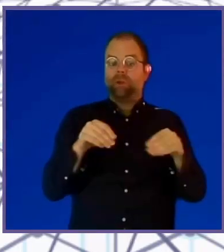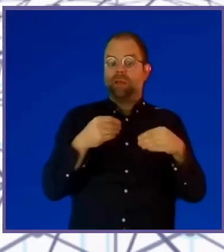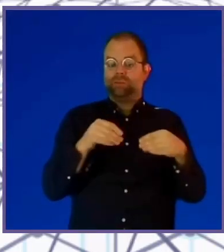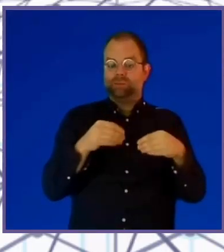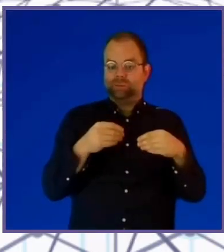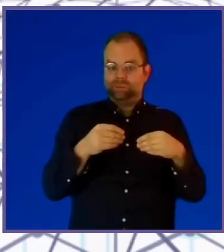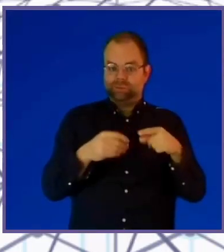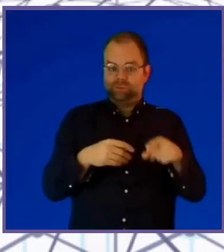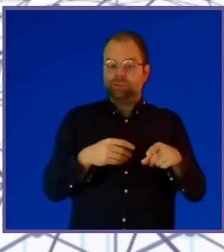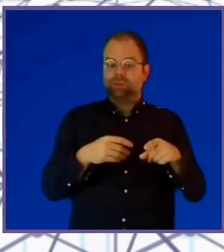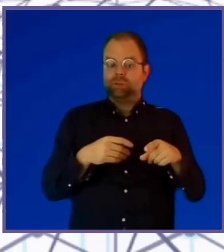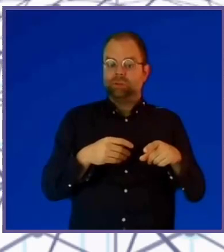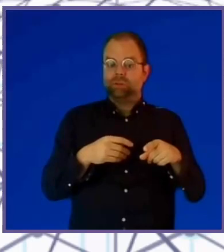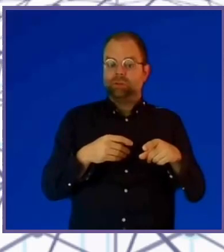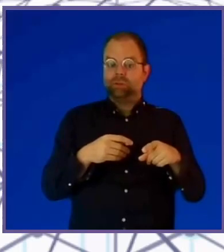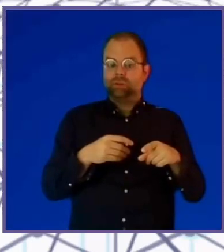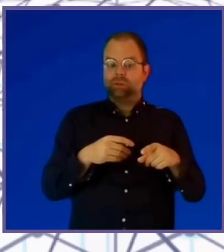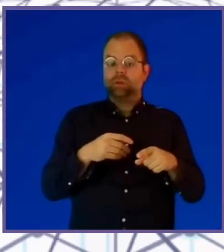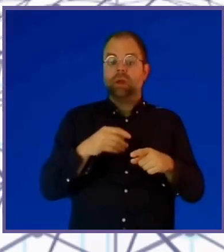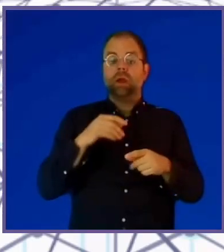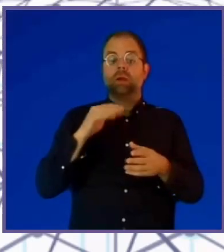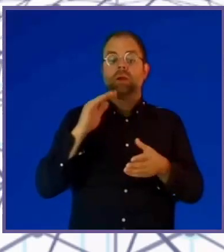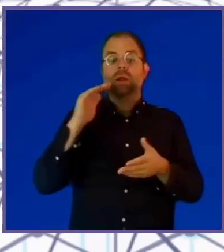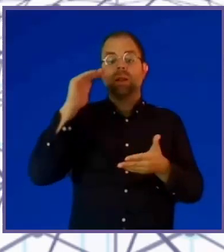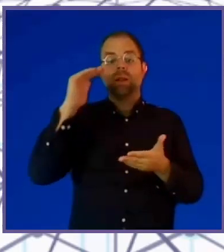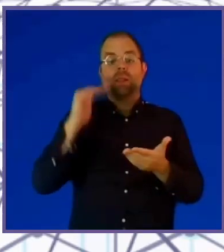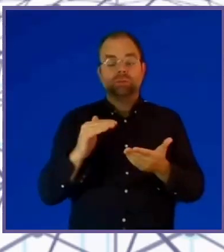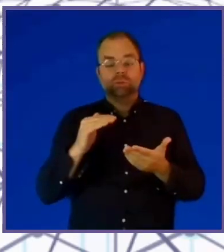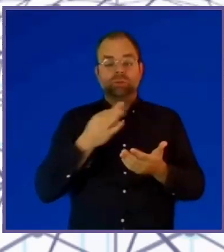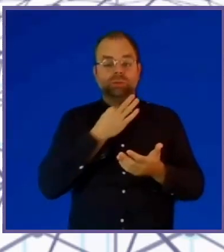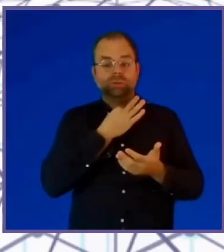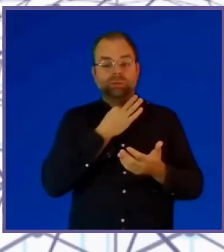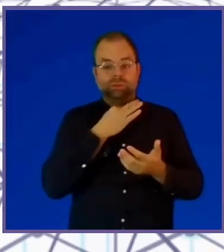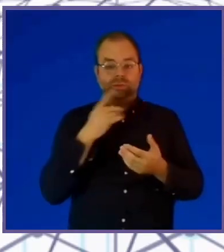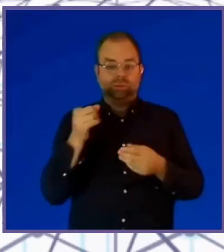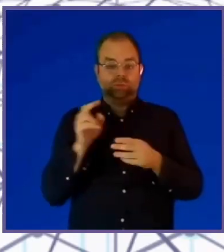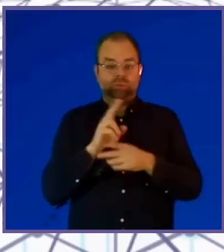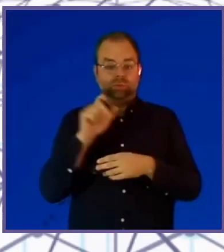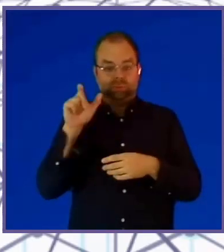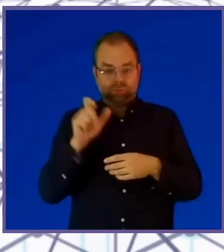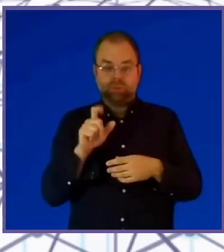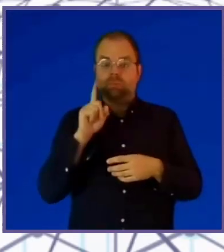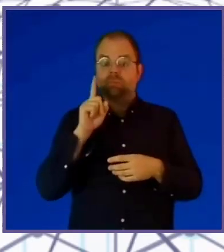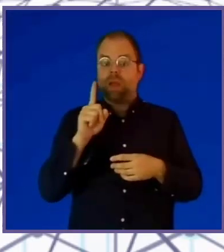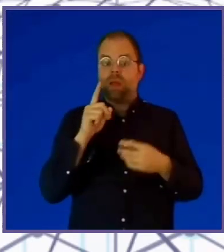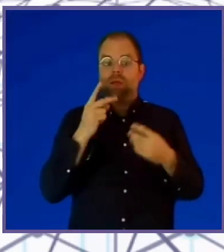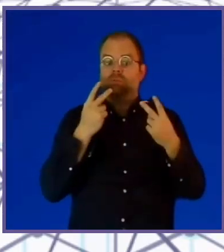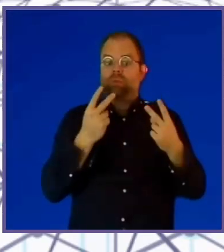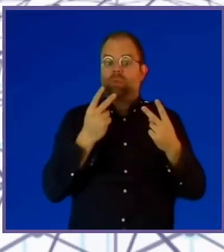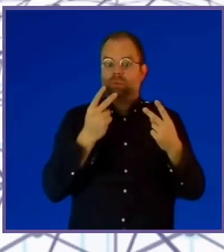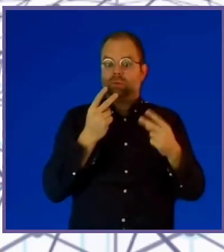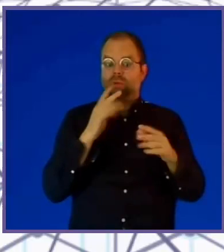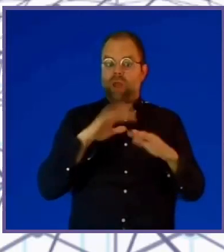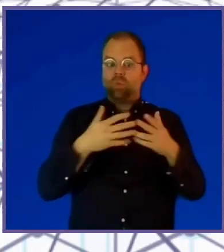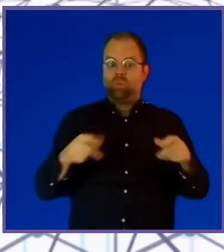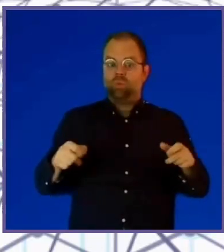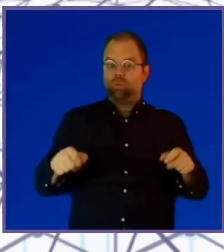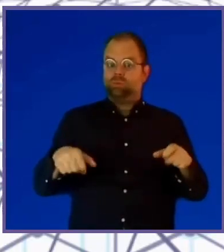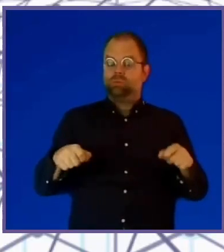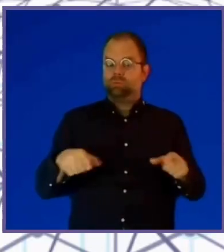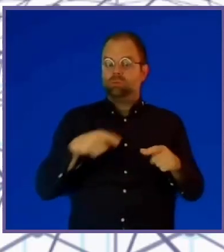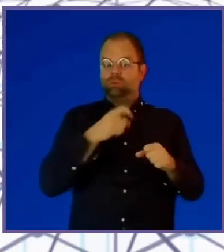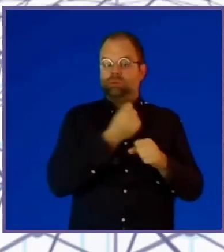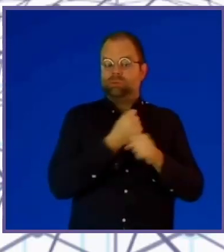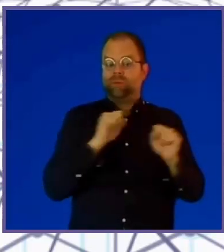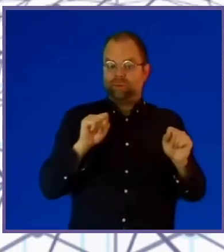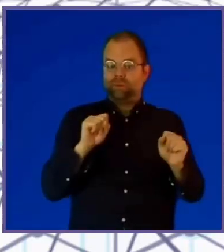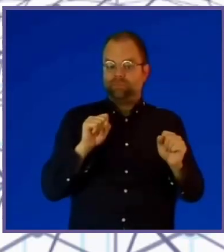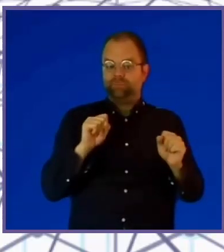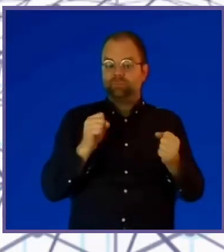Although many other parts, such as caster, wheel armrest, foot rest, seating and the